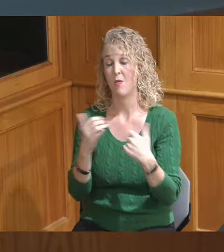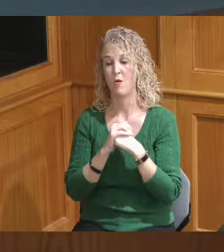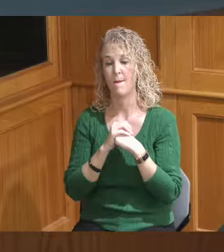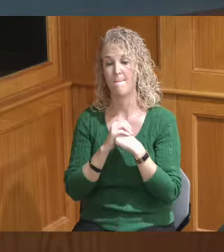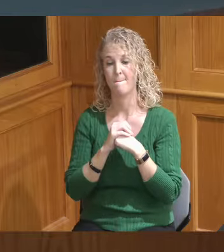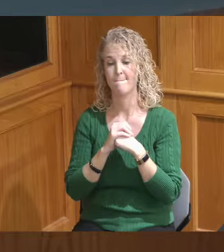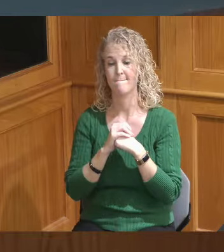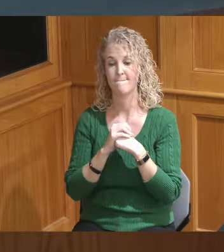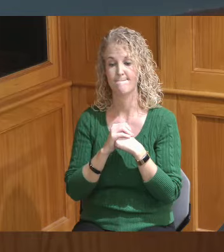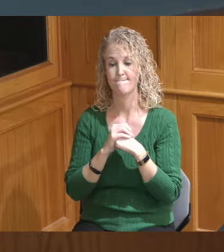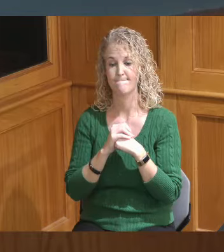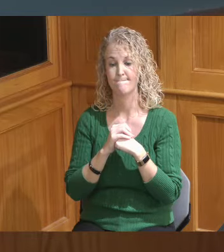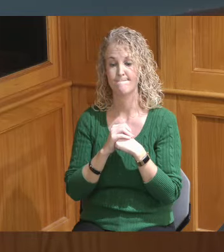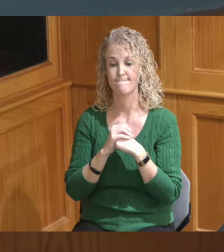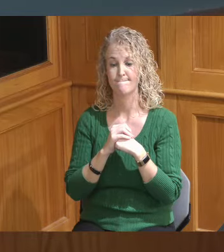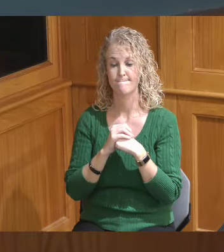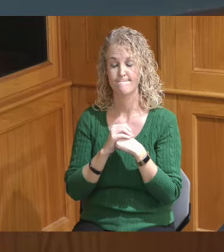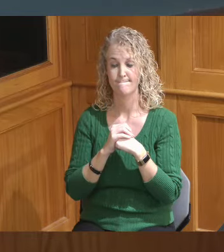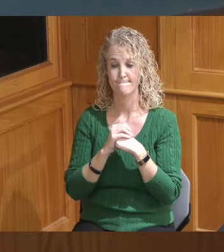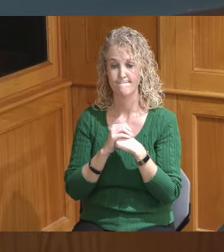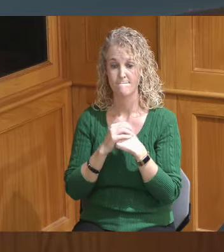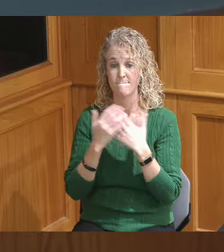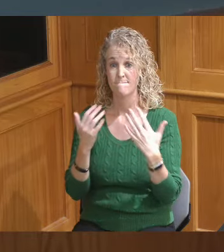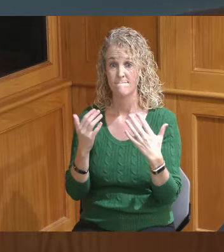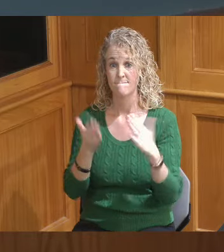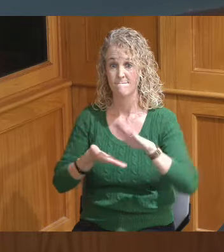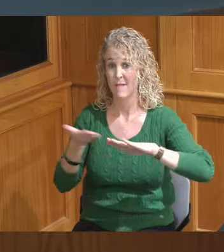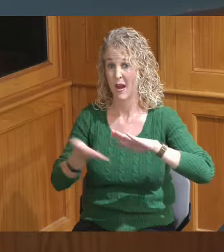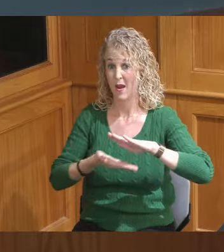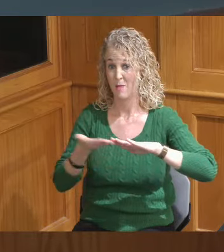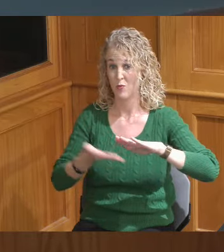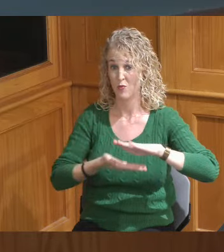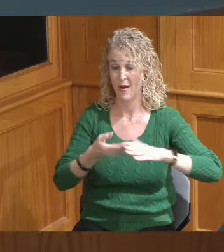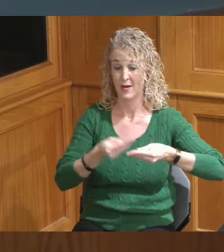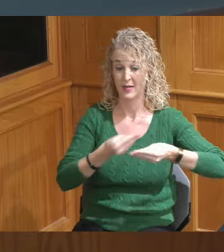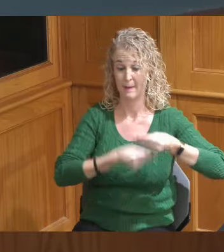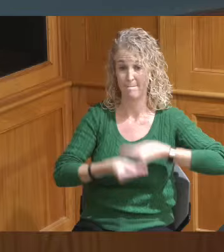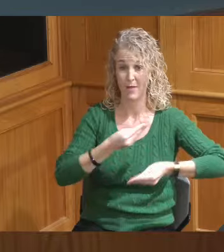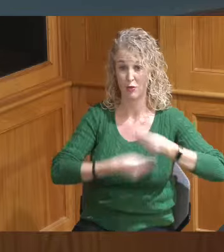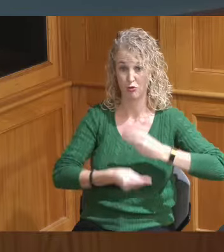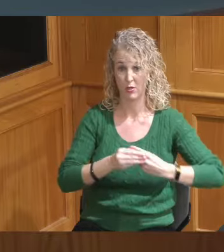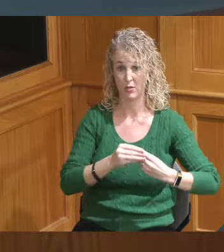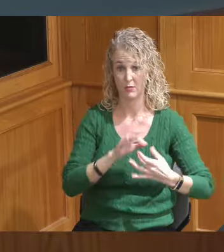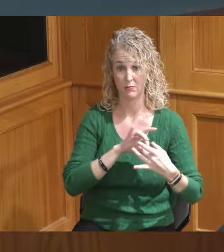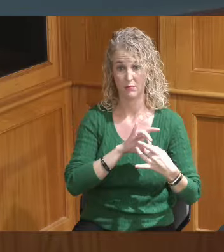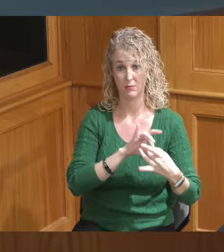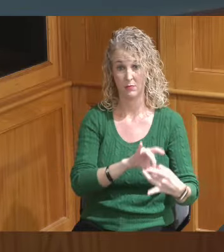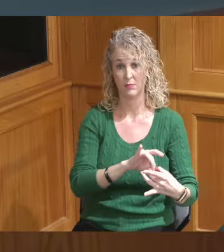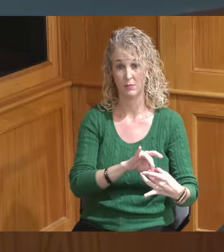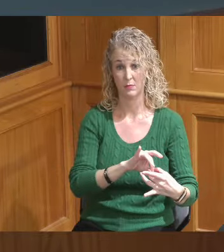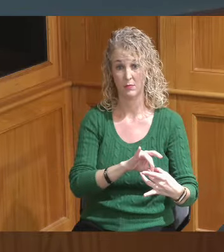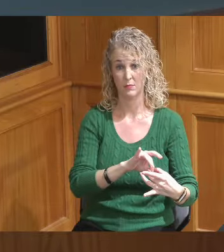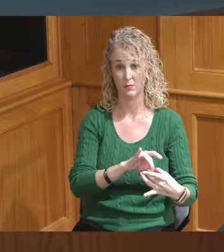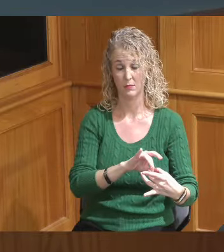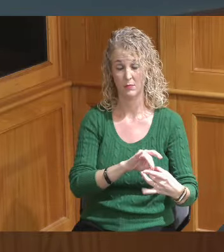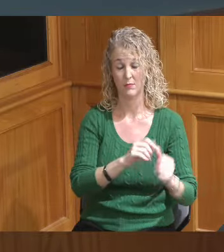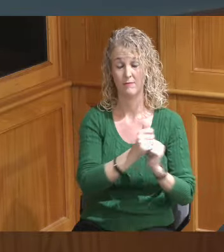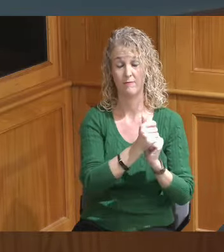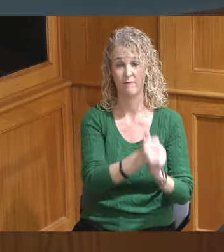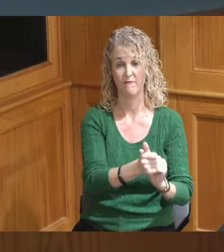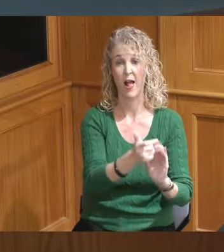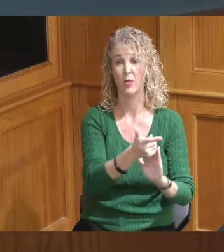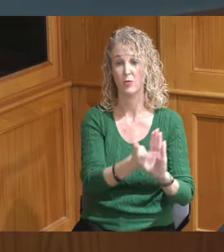this this meeting. The operating budget is for the consent decree which is an unfunded mandate from